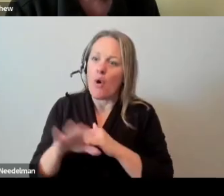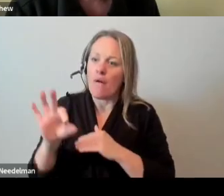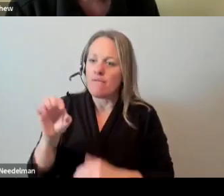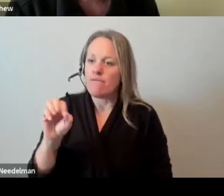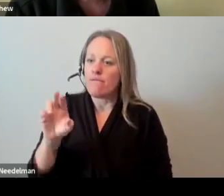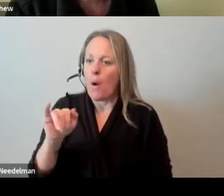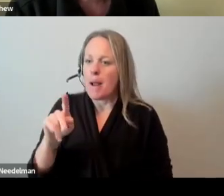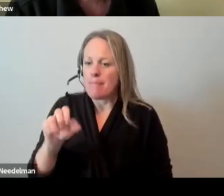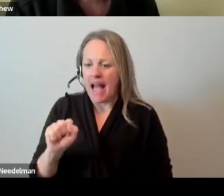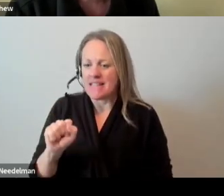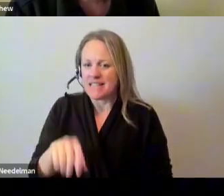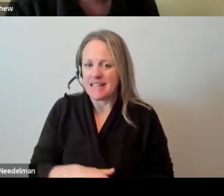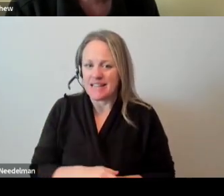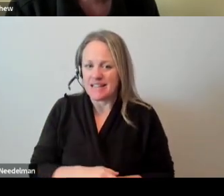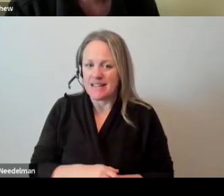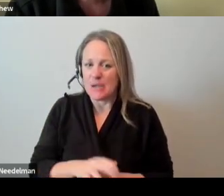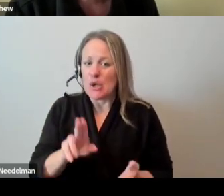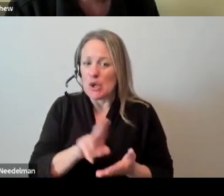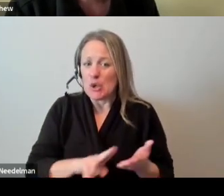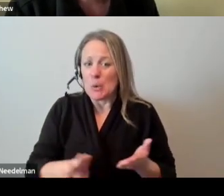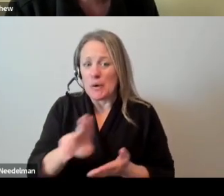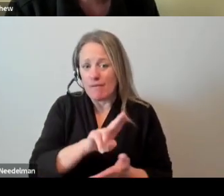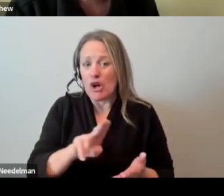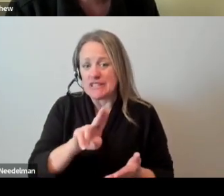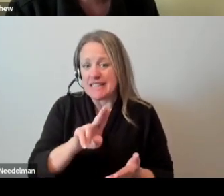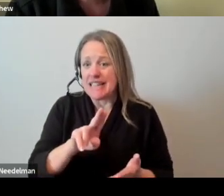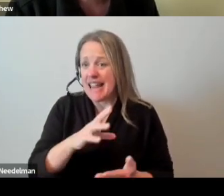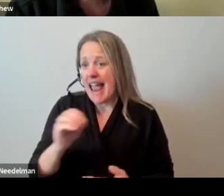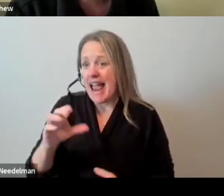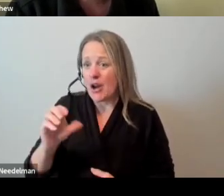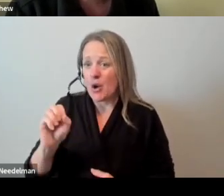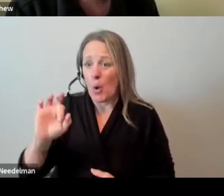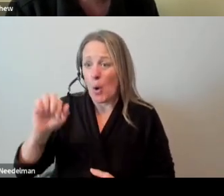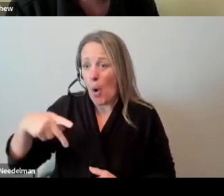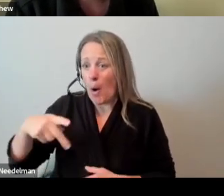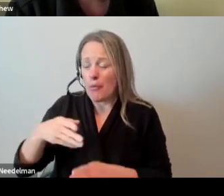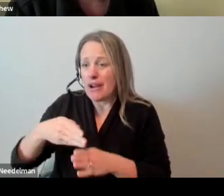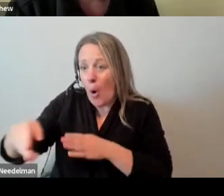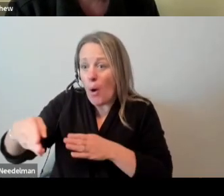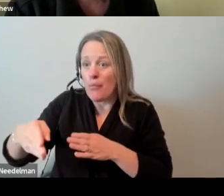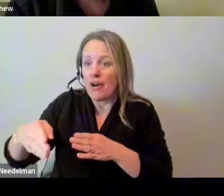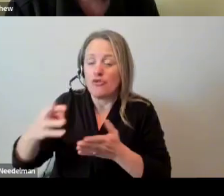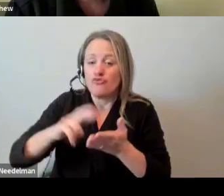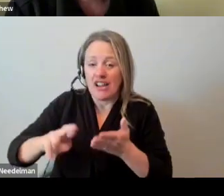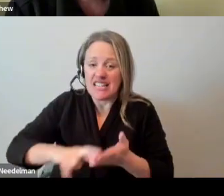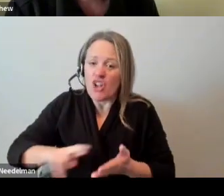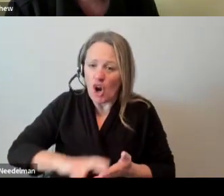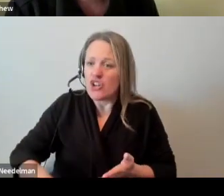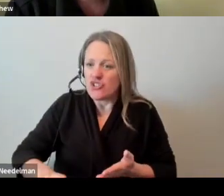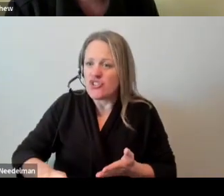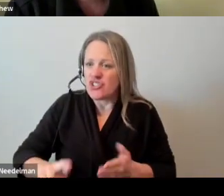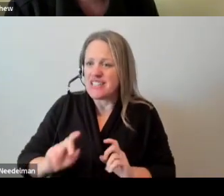University and corporate research has been incentivized to include AI and more things, but this rush isn't great.